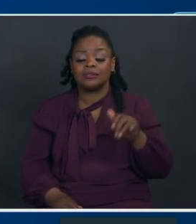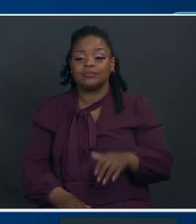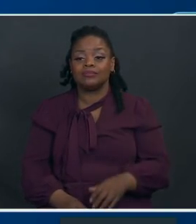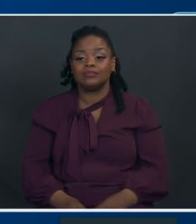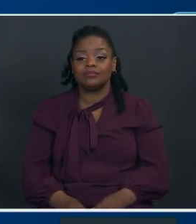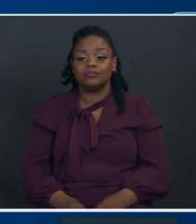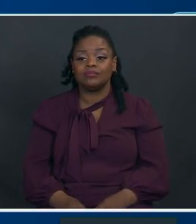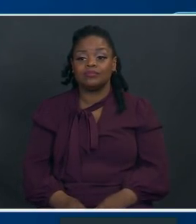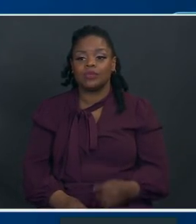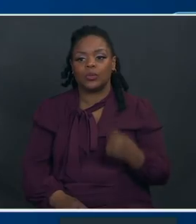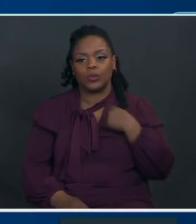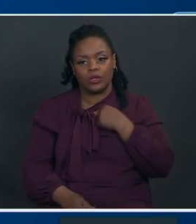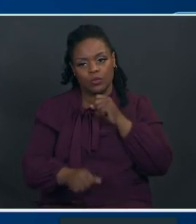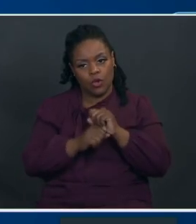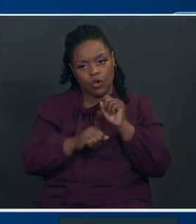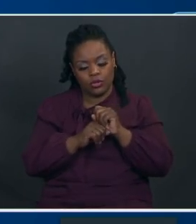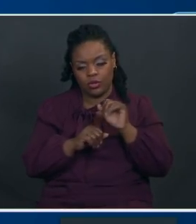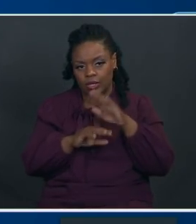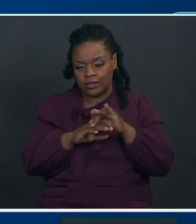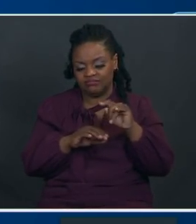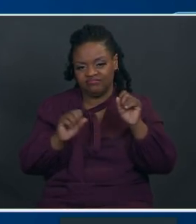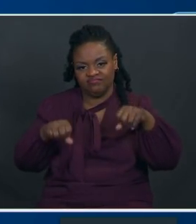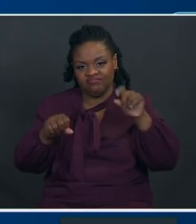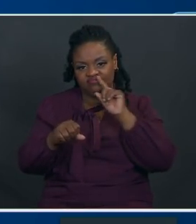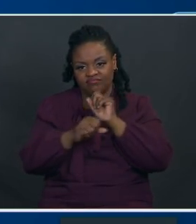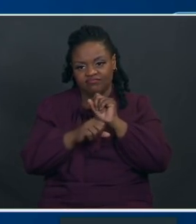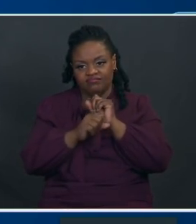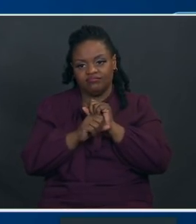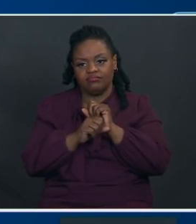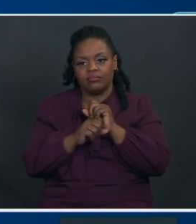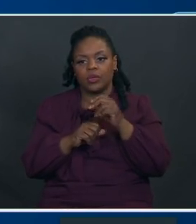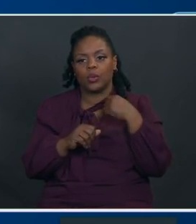These are data and samples that are collected in the states